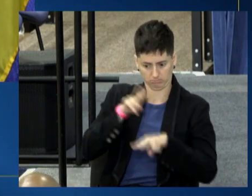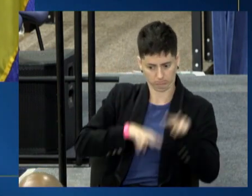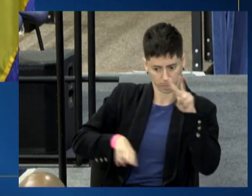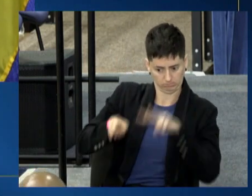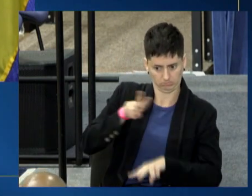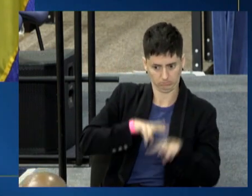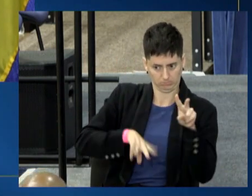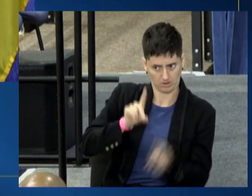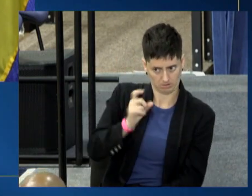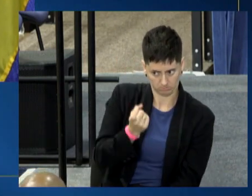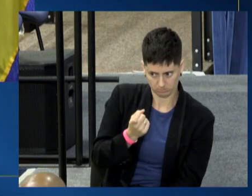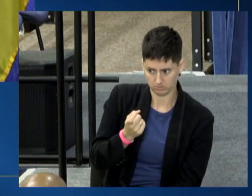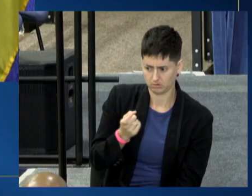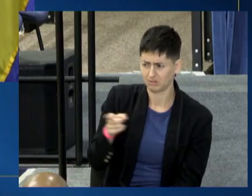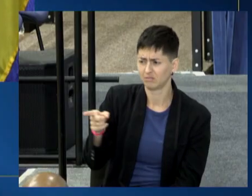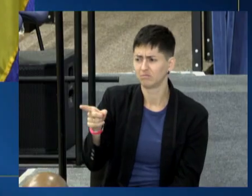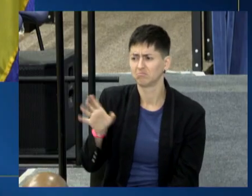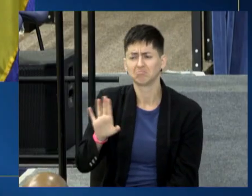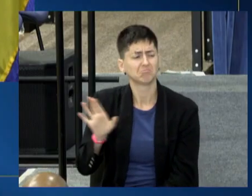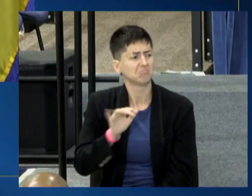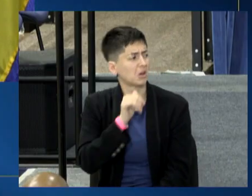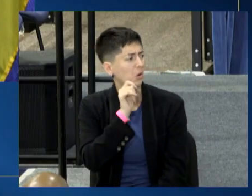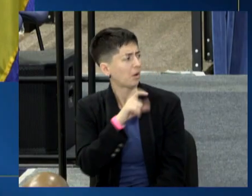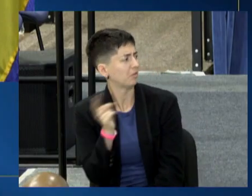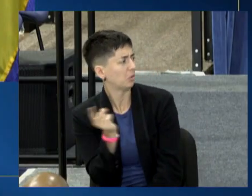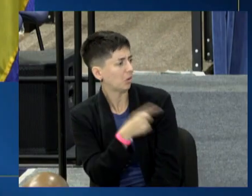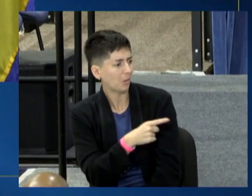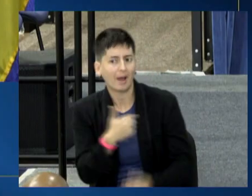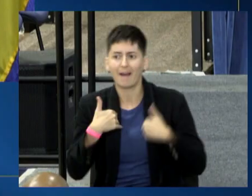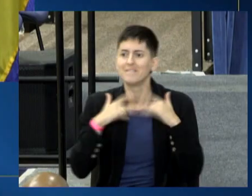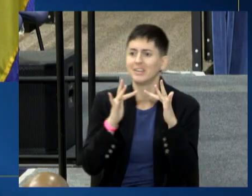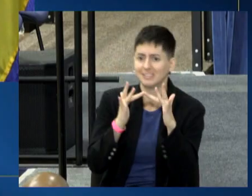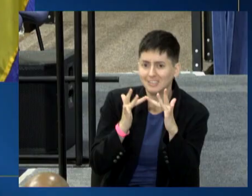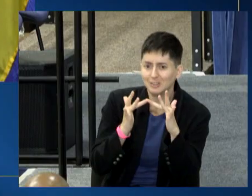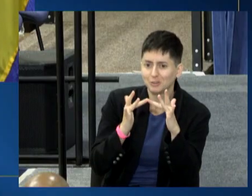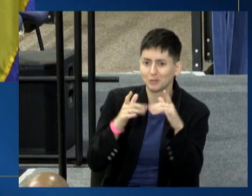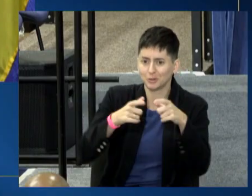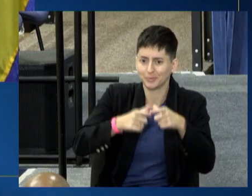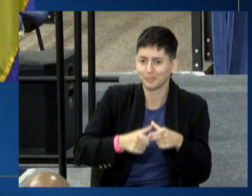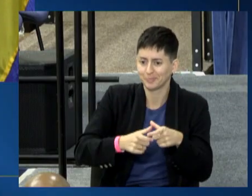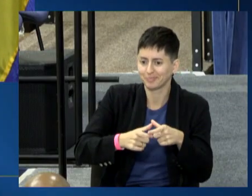So, I placed the slide onto the microscope stage that had a camera above it. And I was